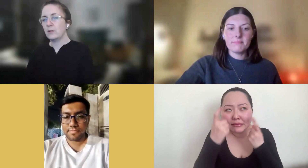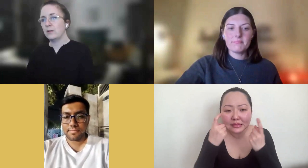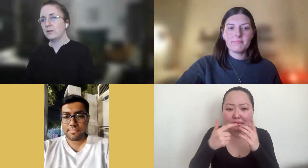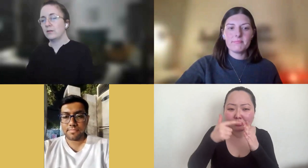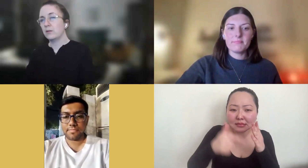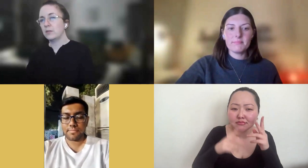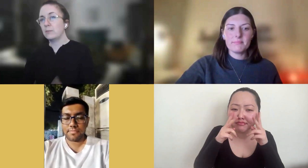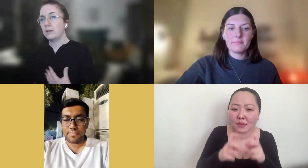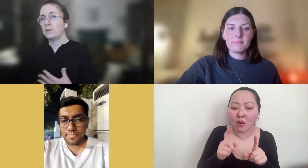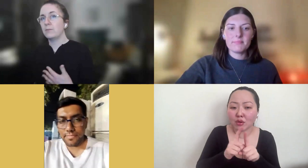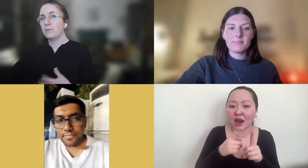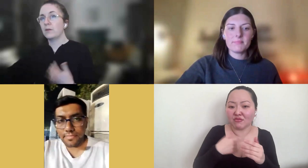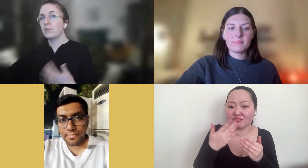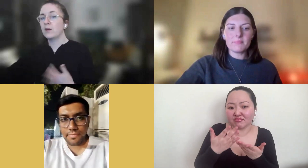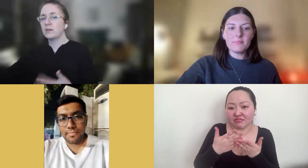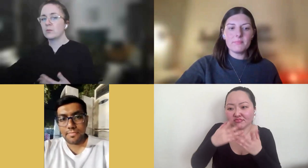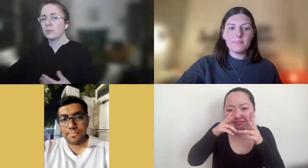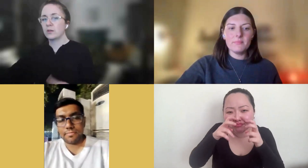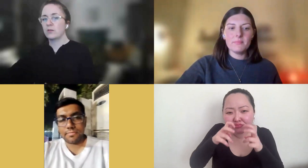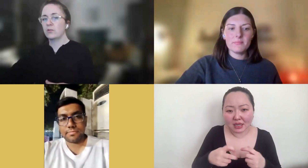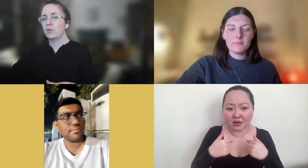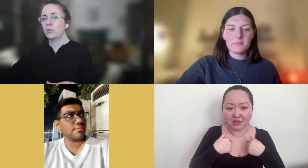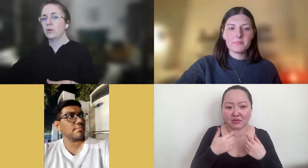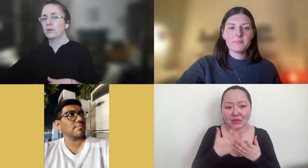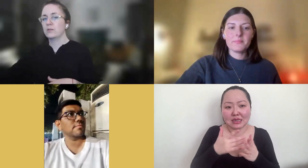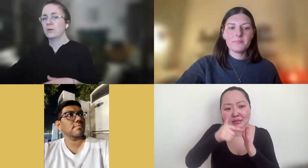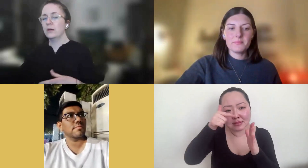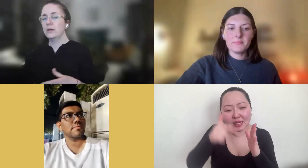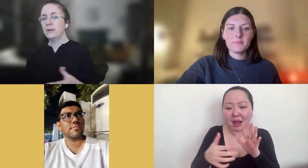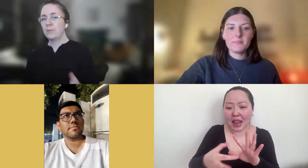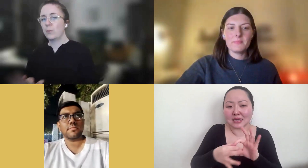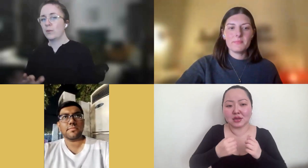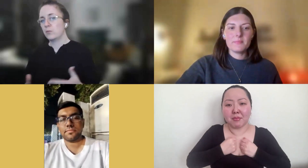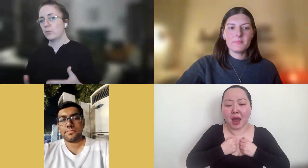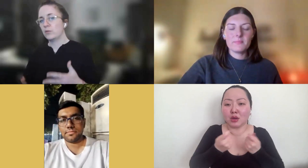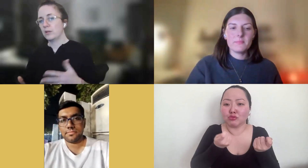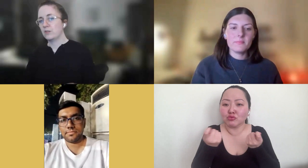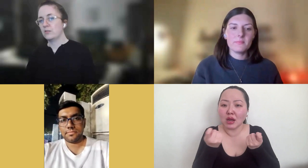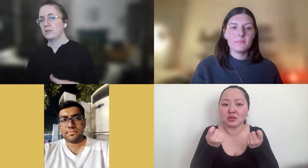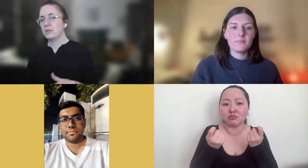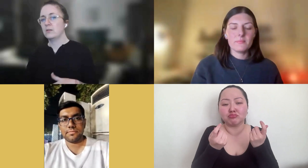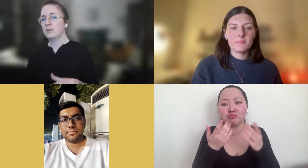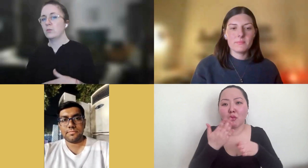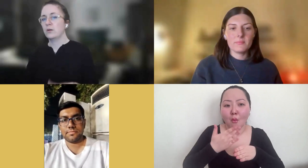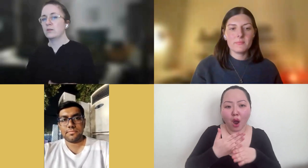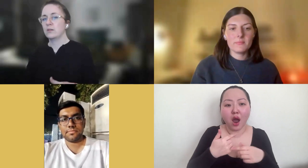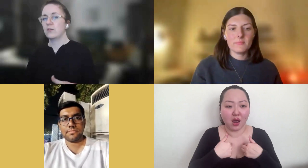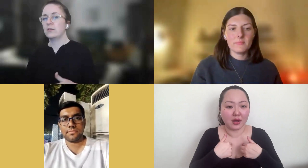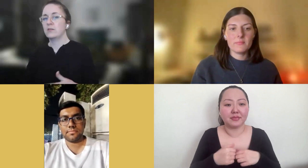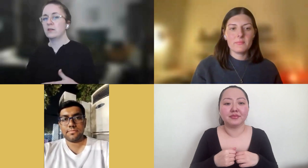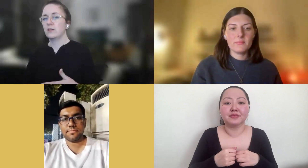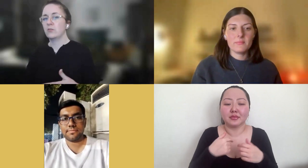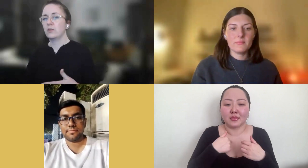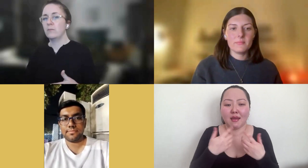really tied into my curatorial work. And looking at the collections and work as a curator has